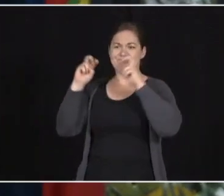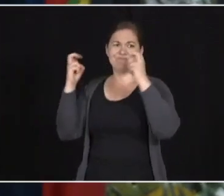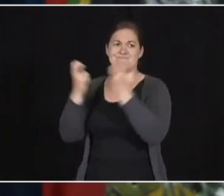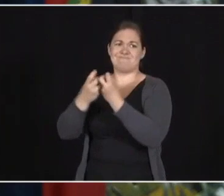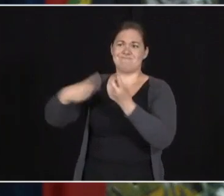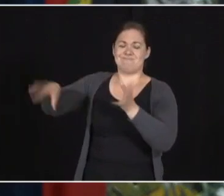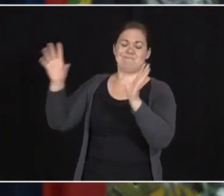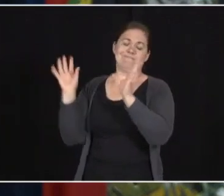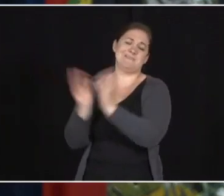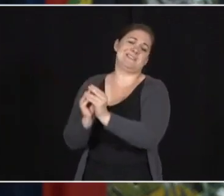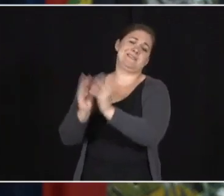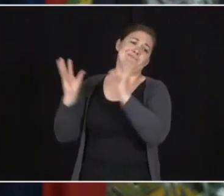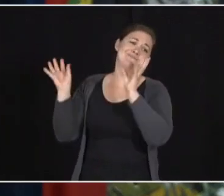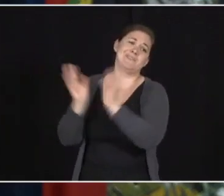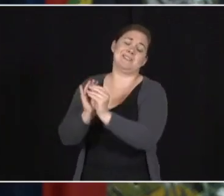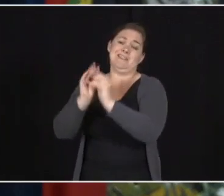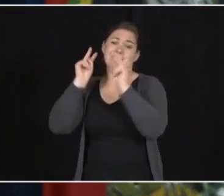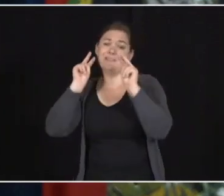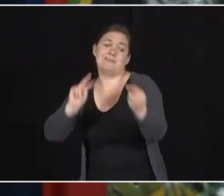It is an ongoing and dynamic process.